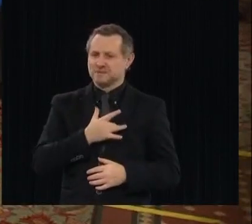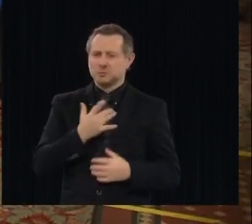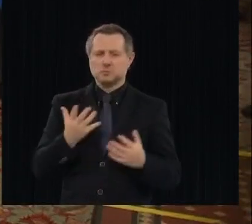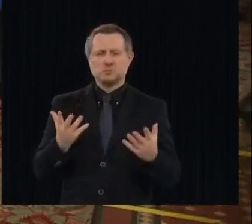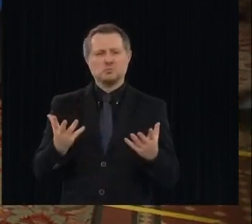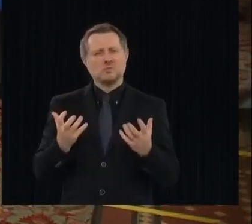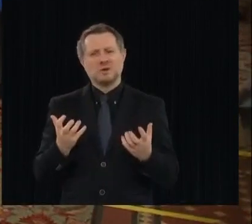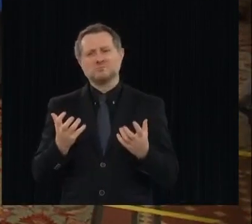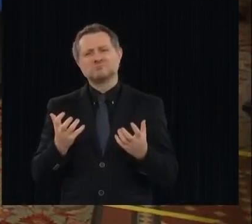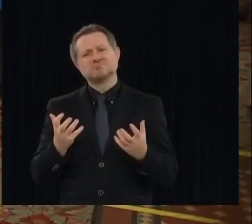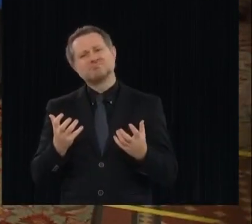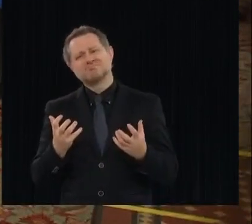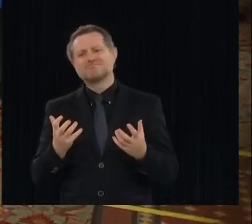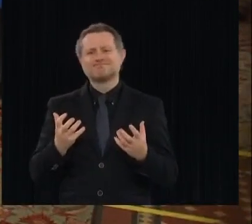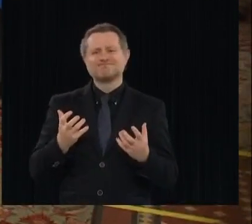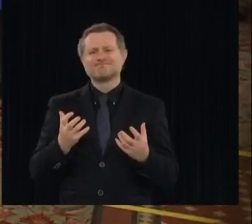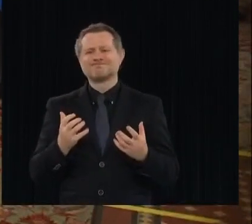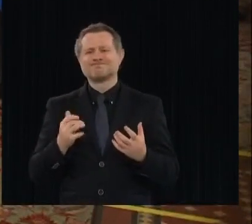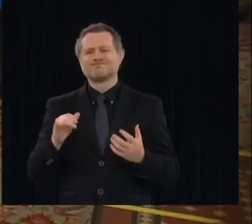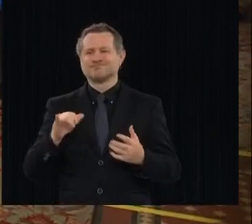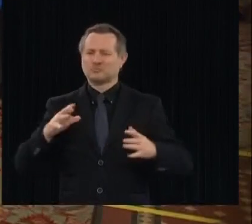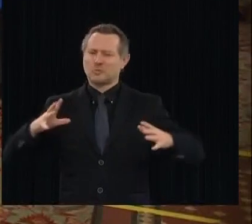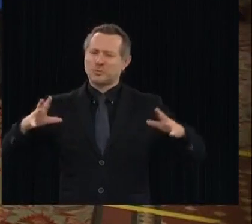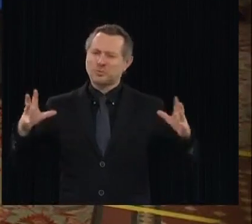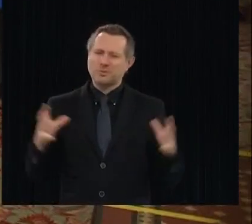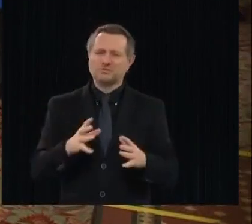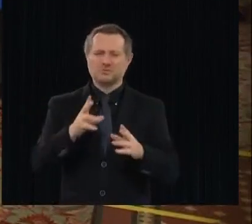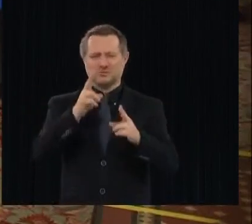BORDER NORTH.